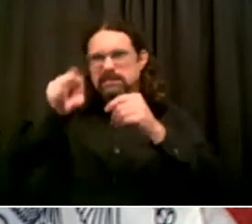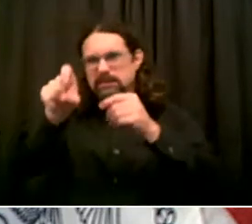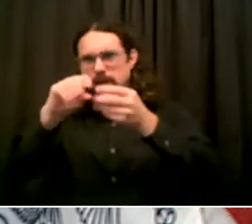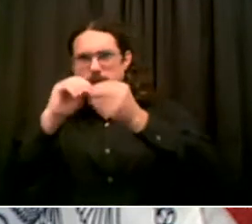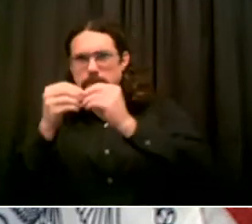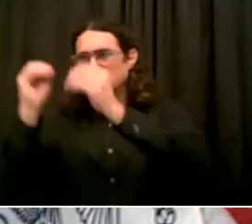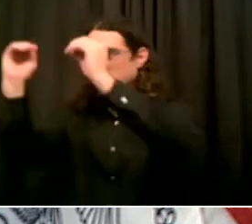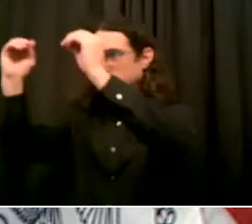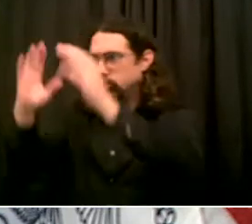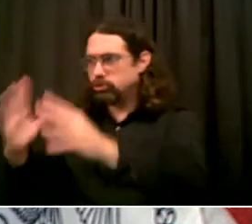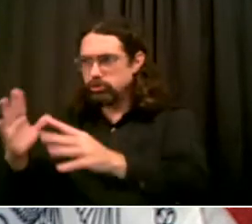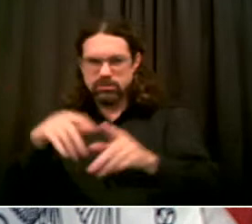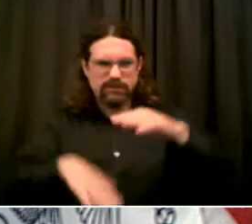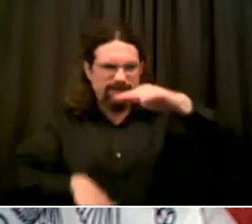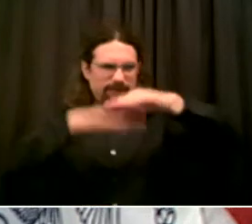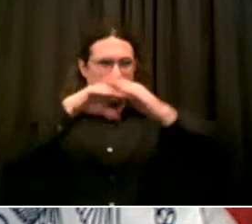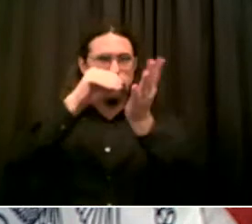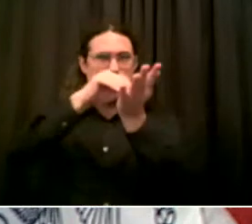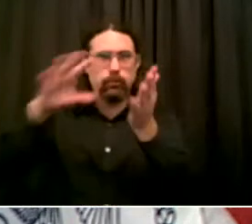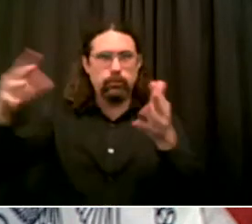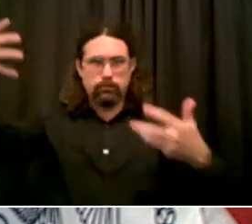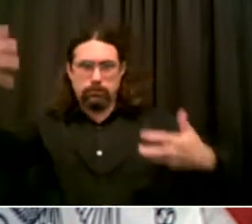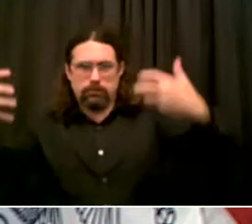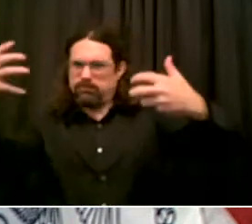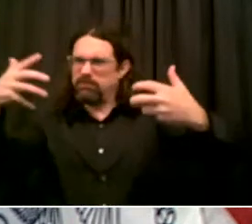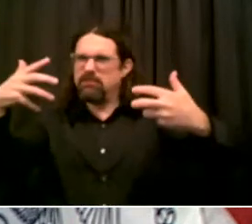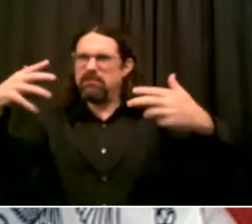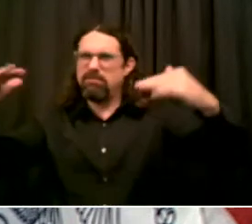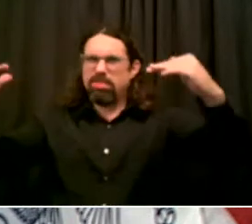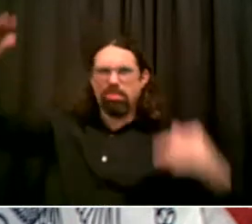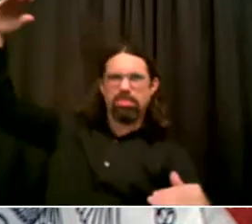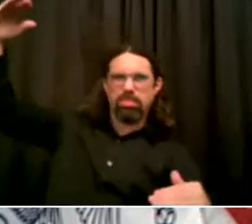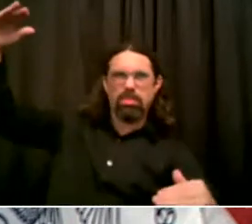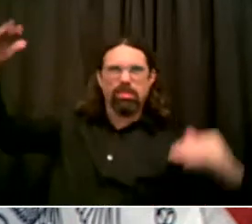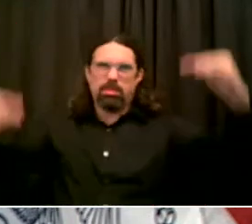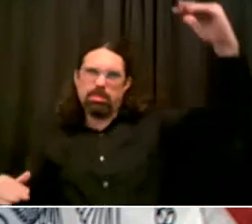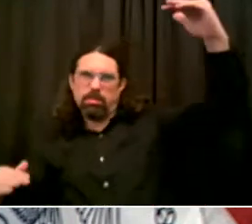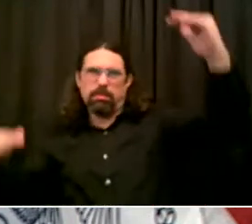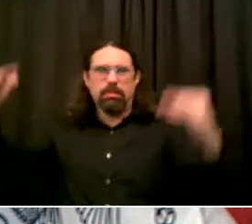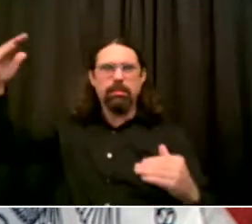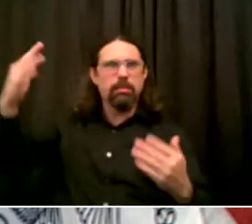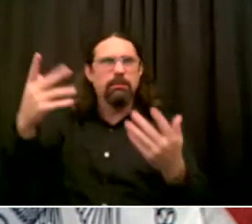IN THAT WILL